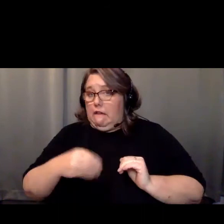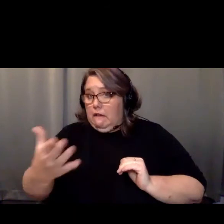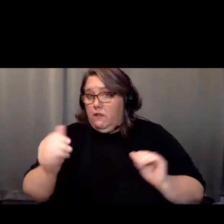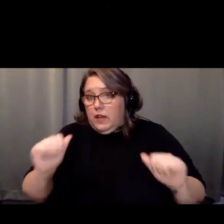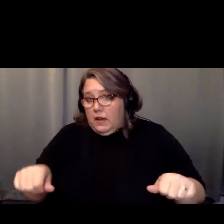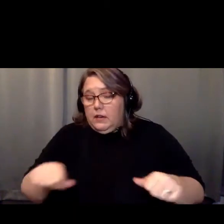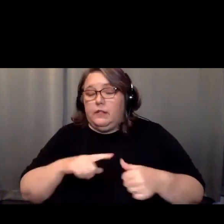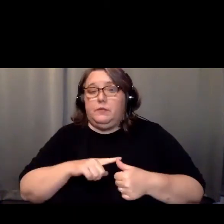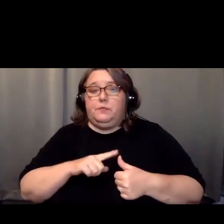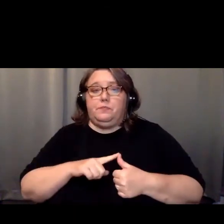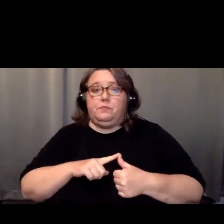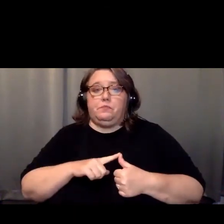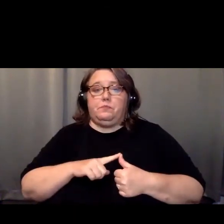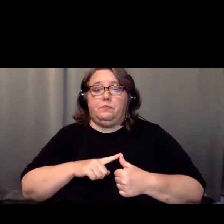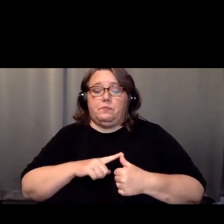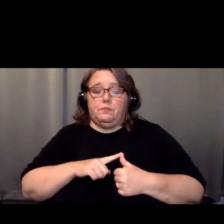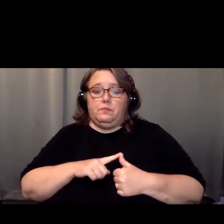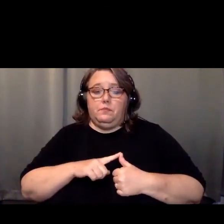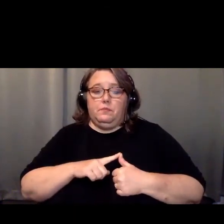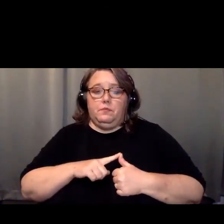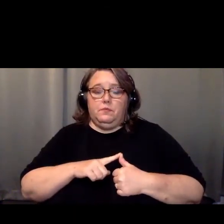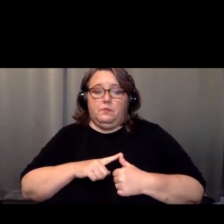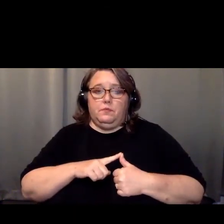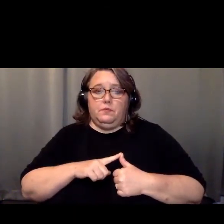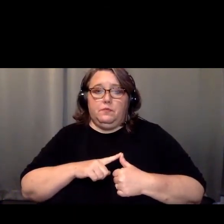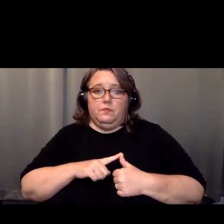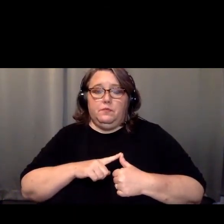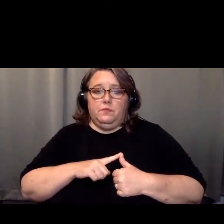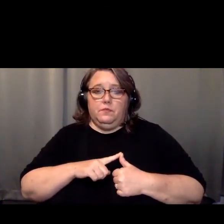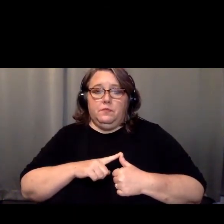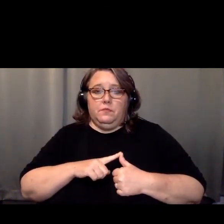One of the things that I would encourage